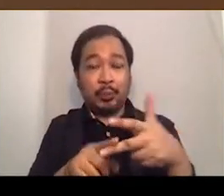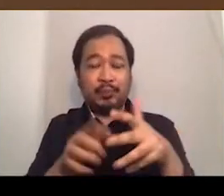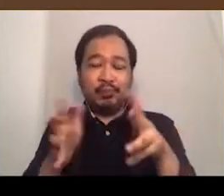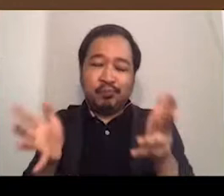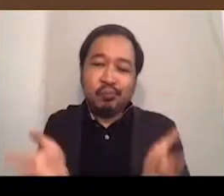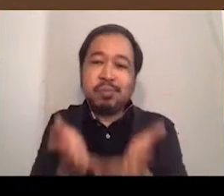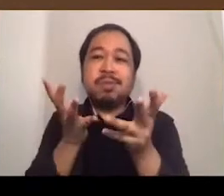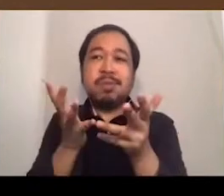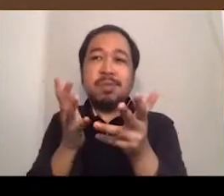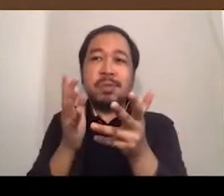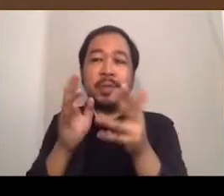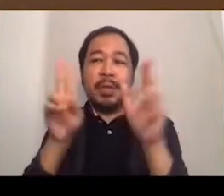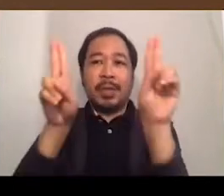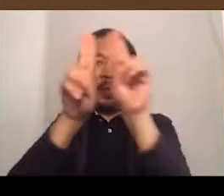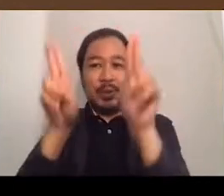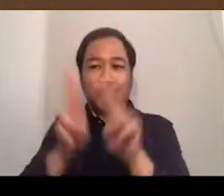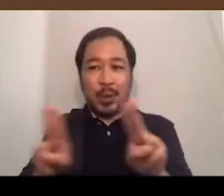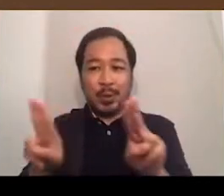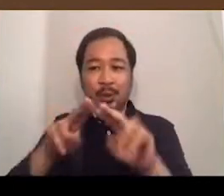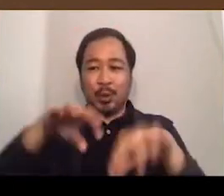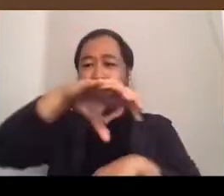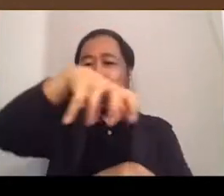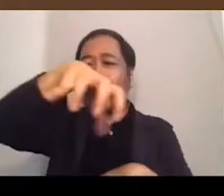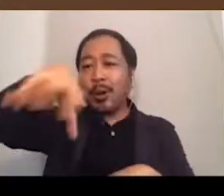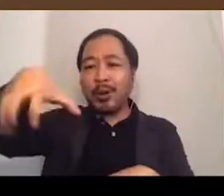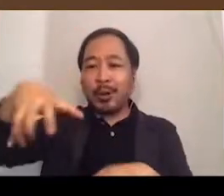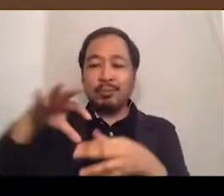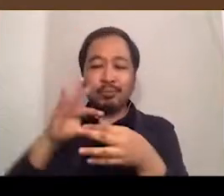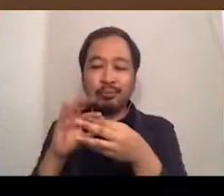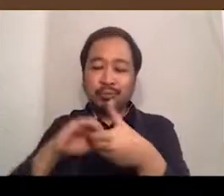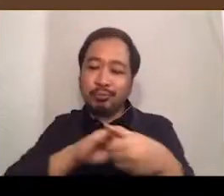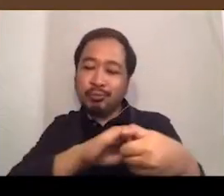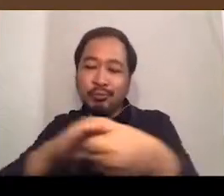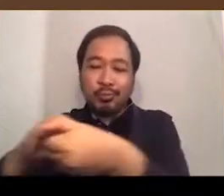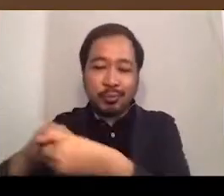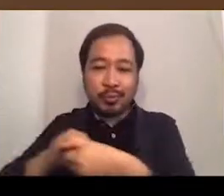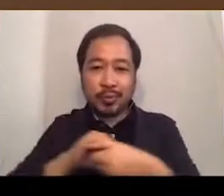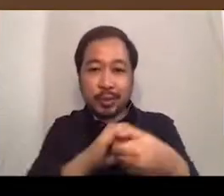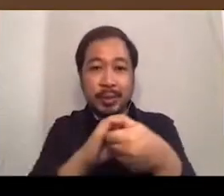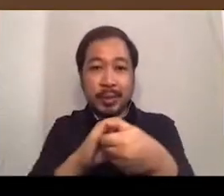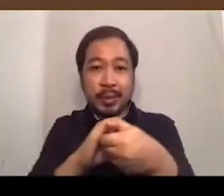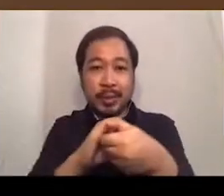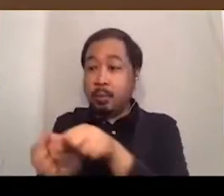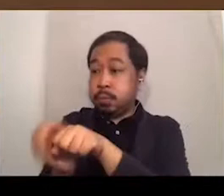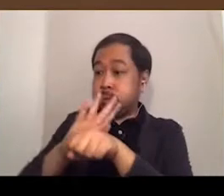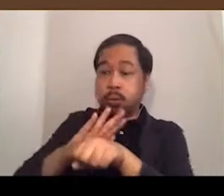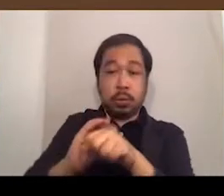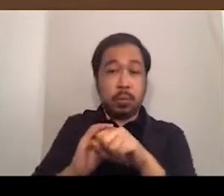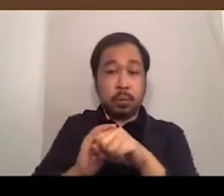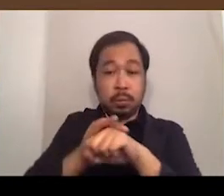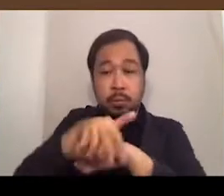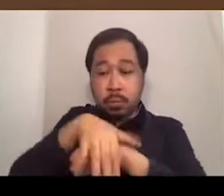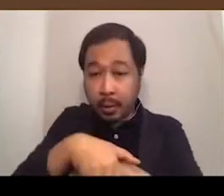The pandemic does not mean suffering of any single country,